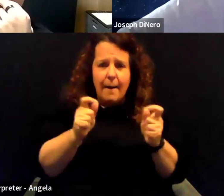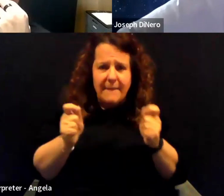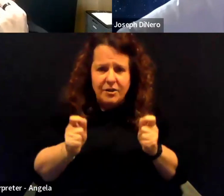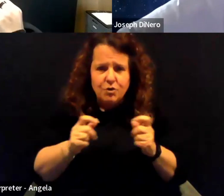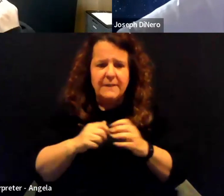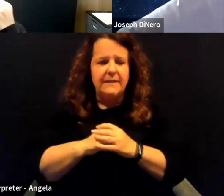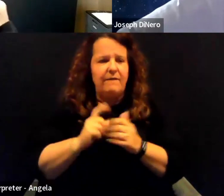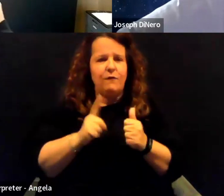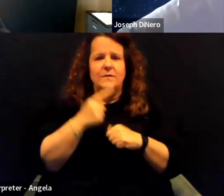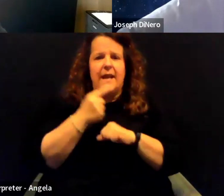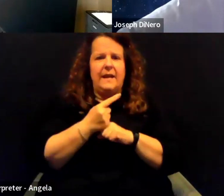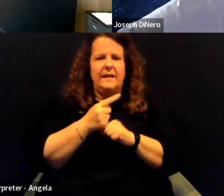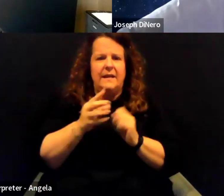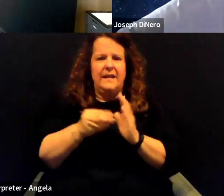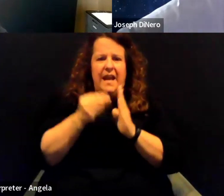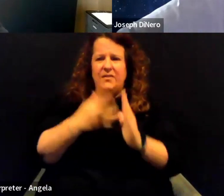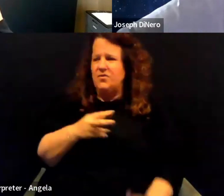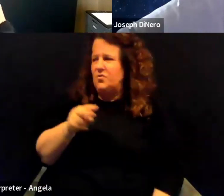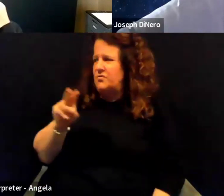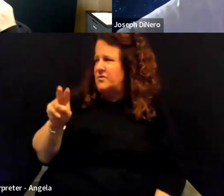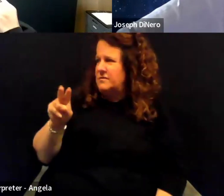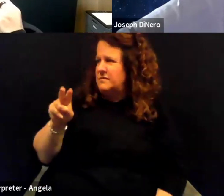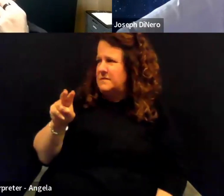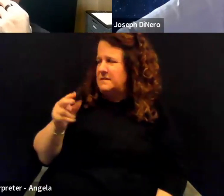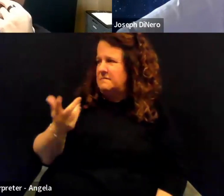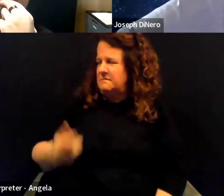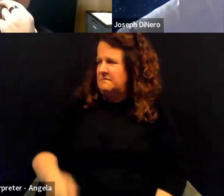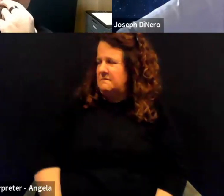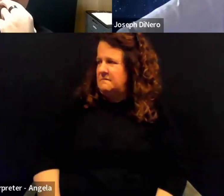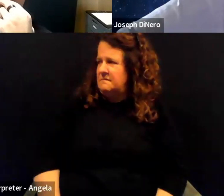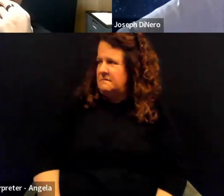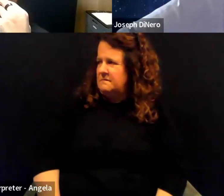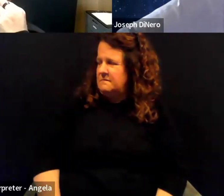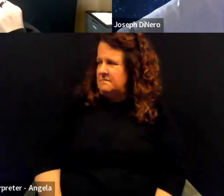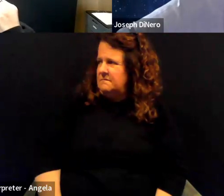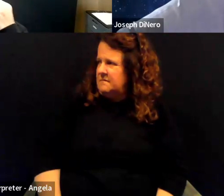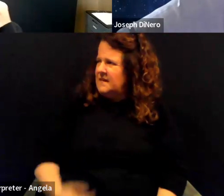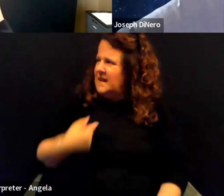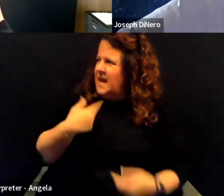And the student just looked at me and said, I, I'm using this tomorrow.